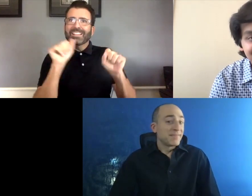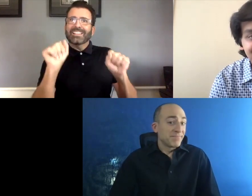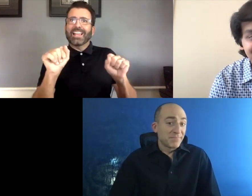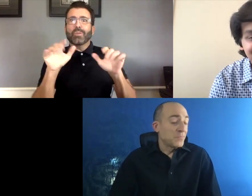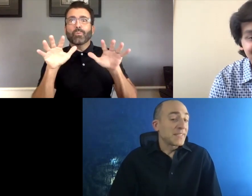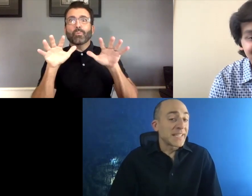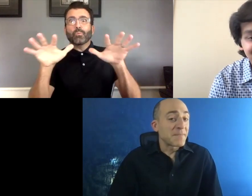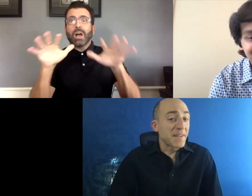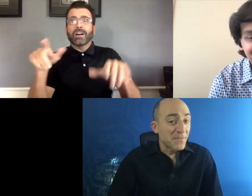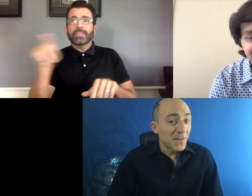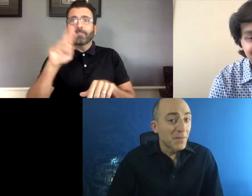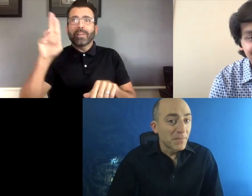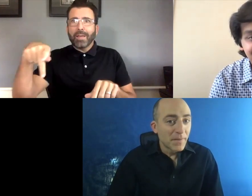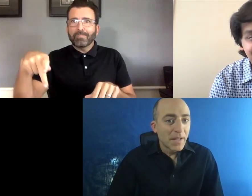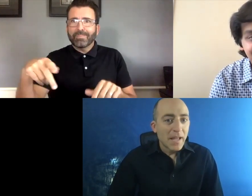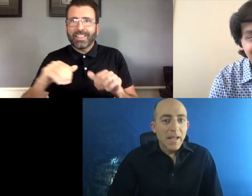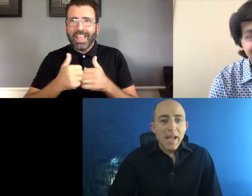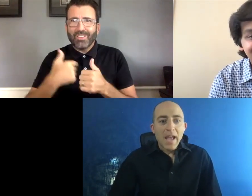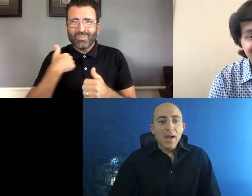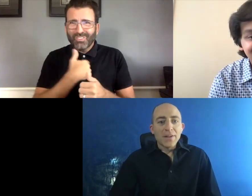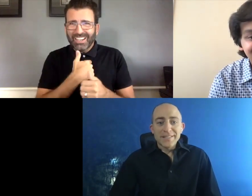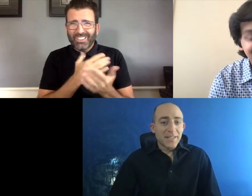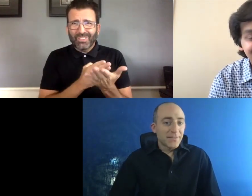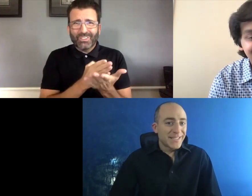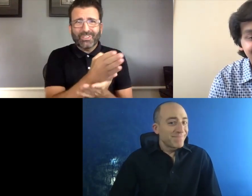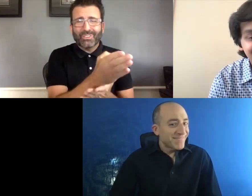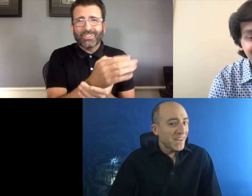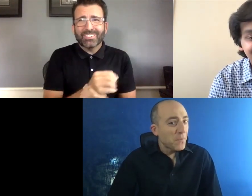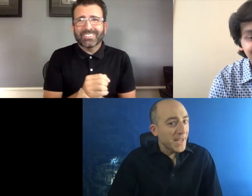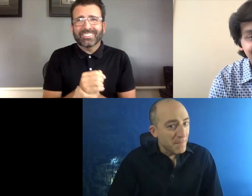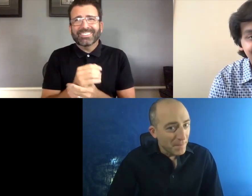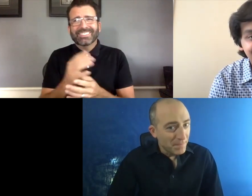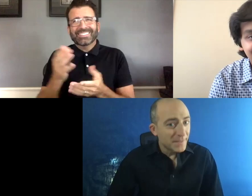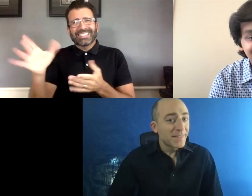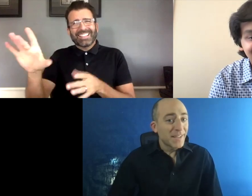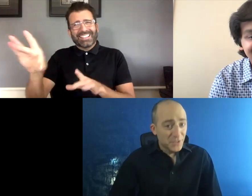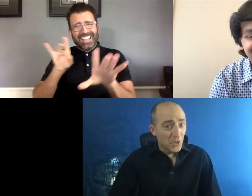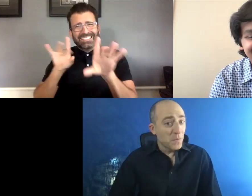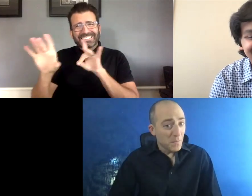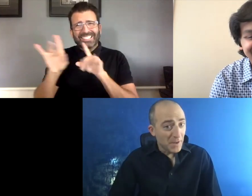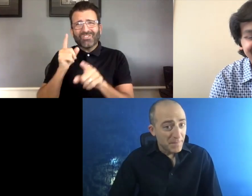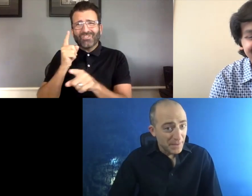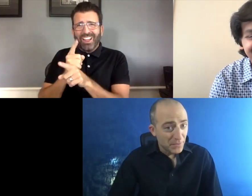we decided to make a film ourselves to kind of wake them up and show them what i've been through.